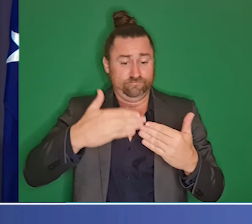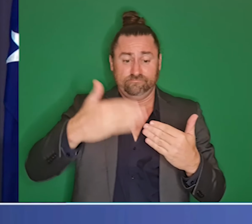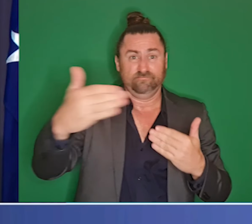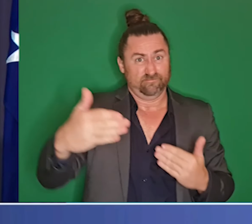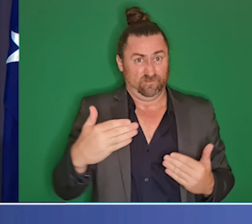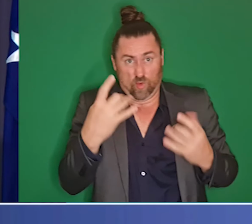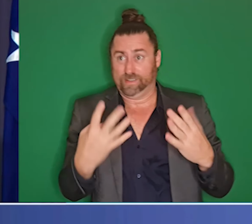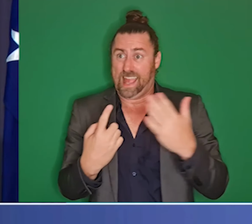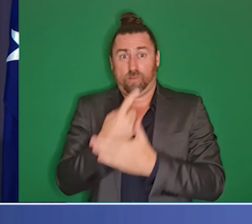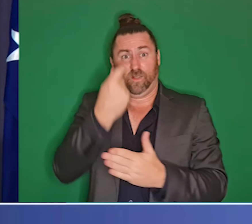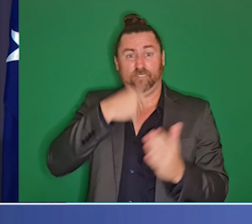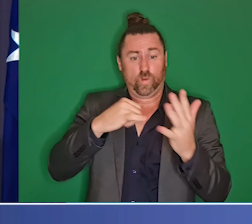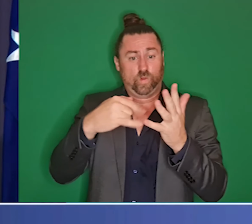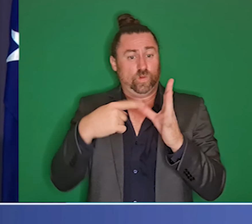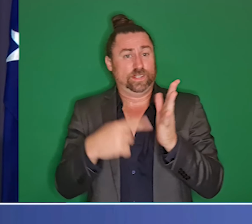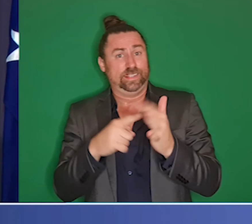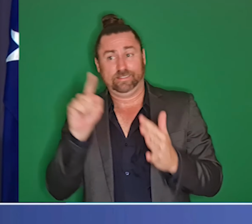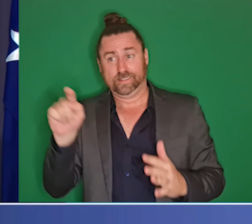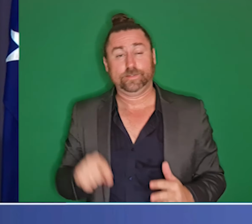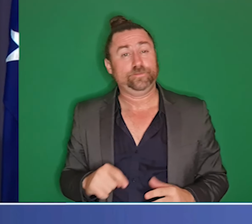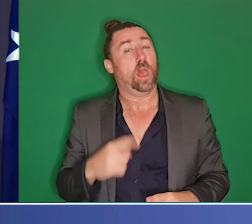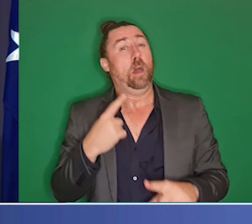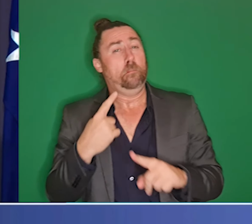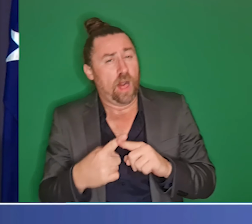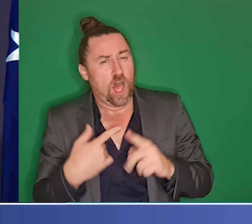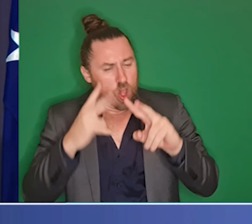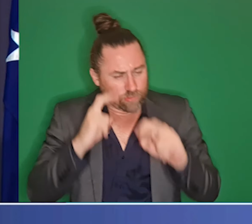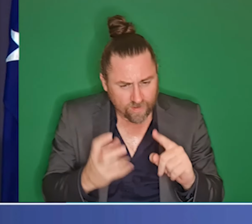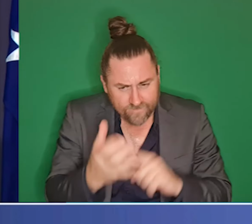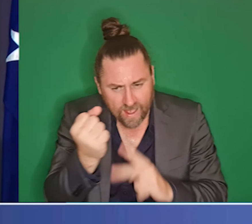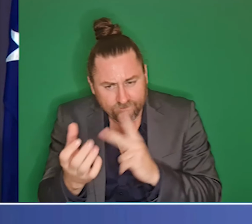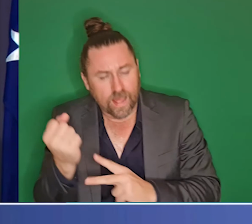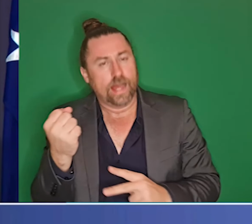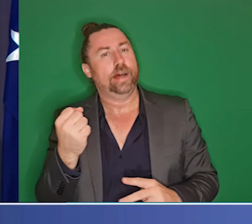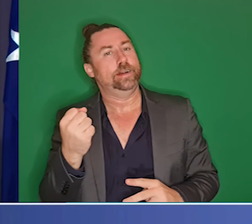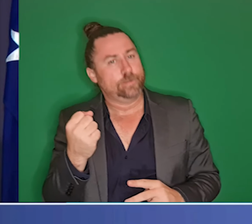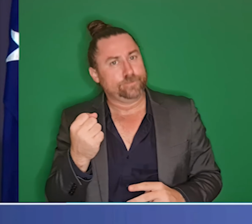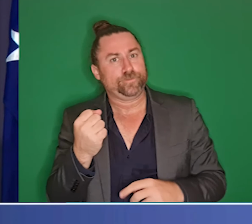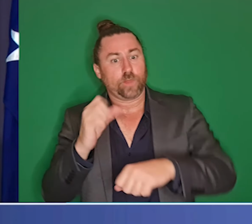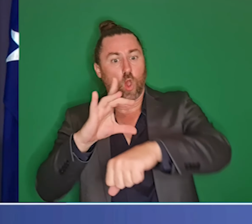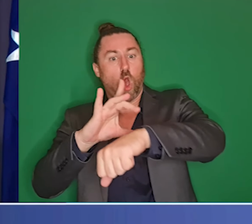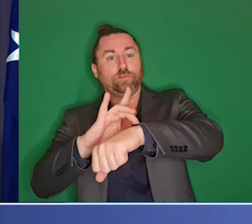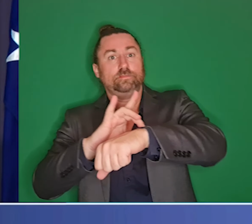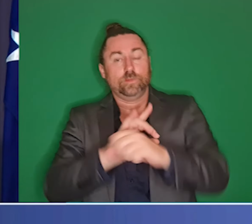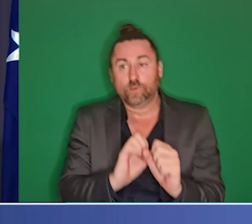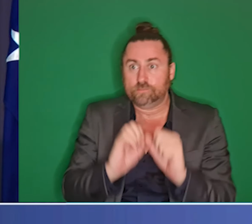And we also know a couple of other things. Firstly, that hospital admissions and ICU admissions